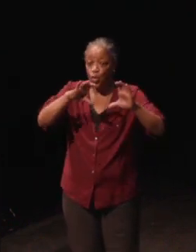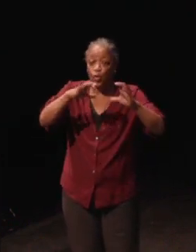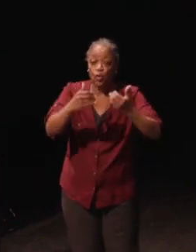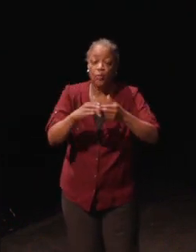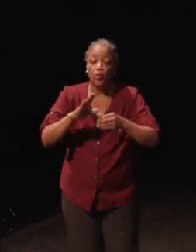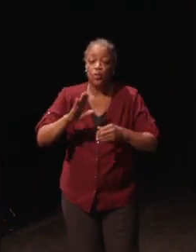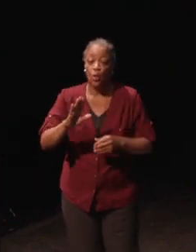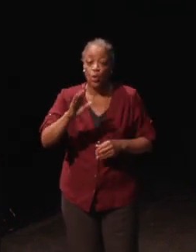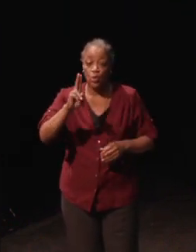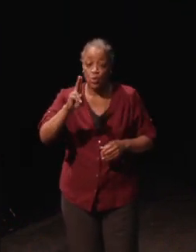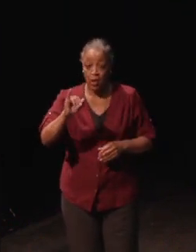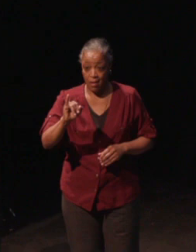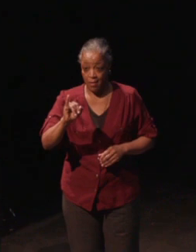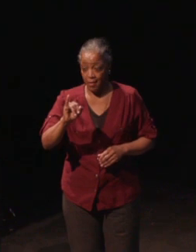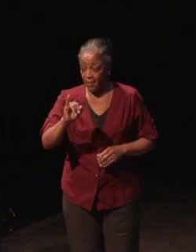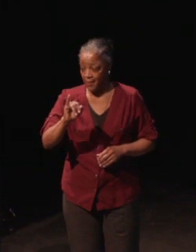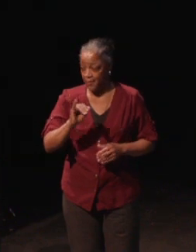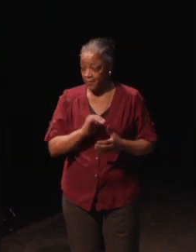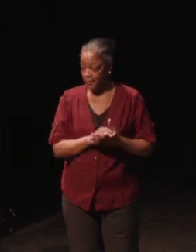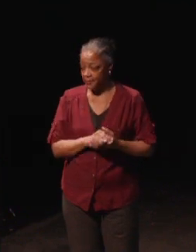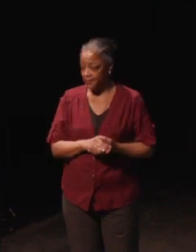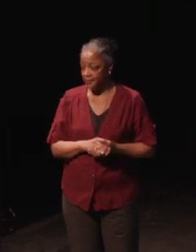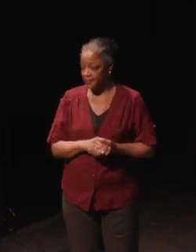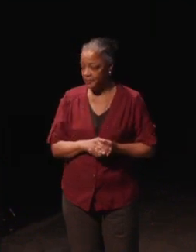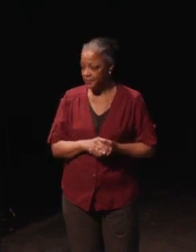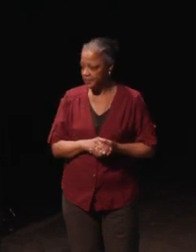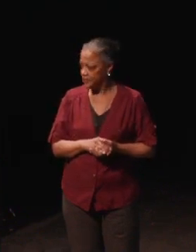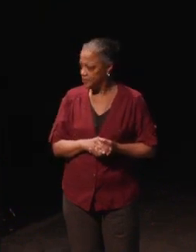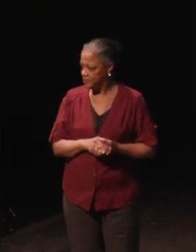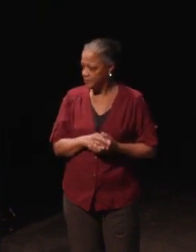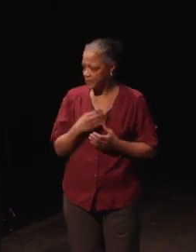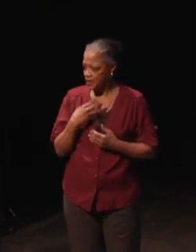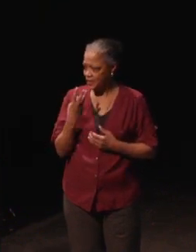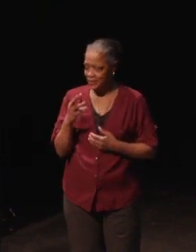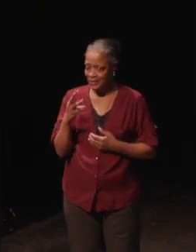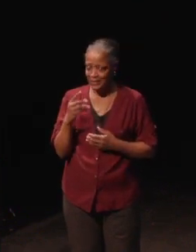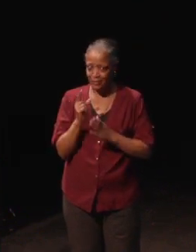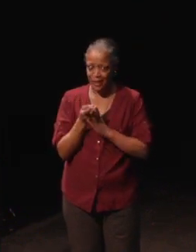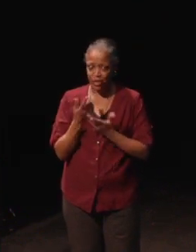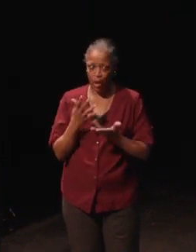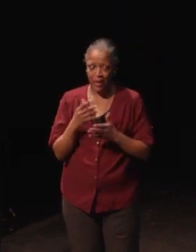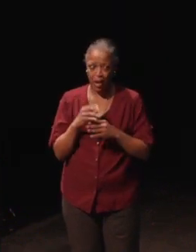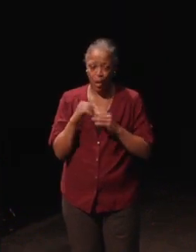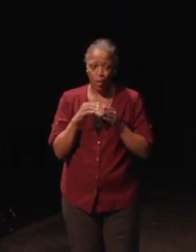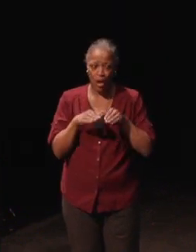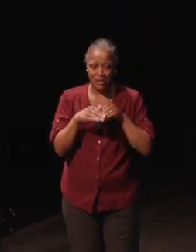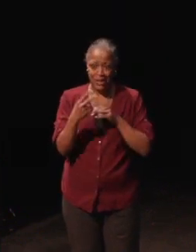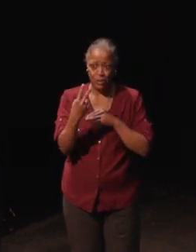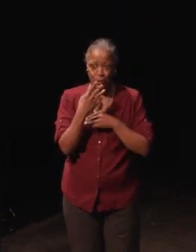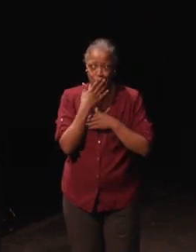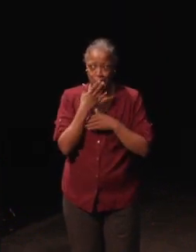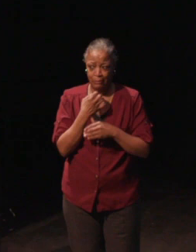I'm already 60 minutes, . All right.